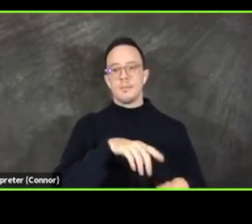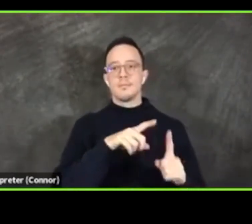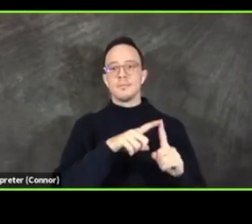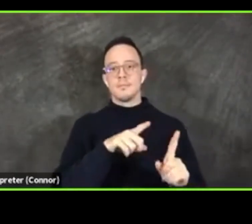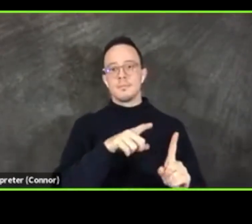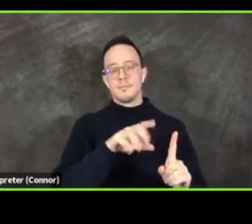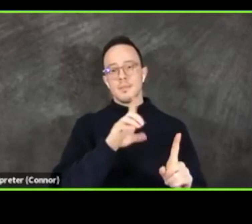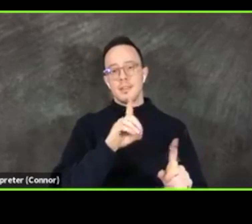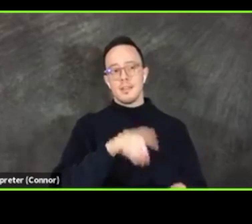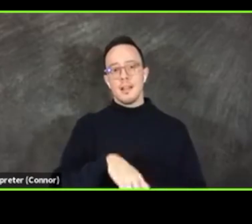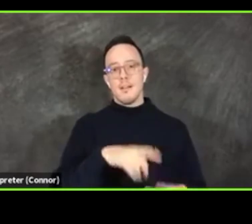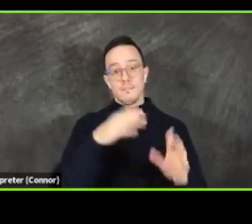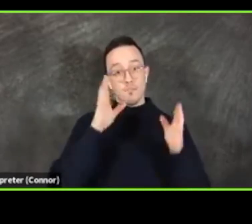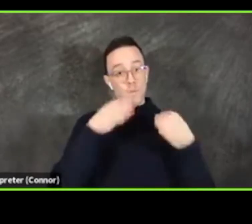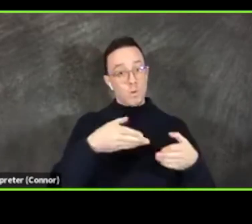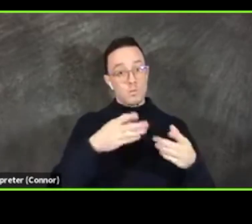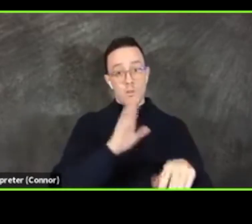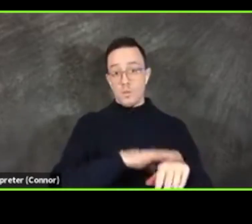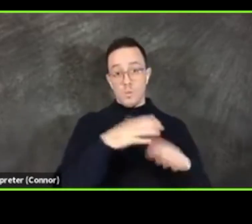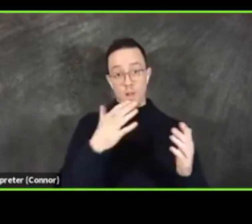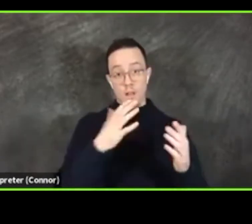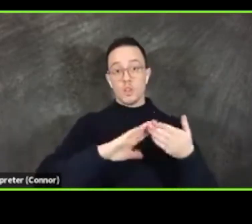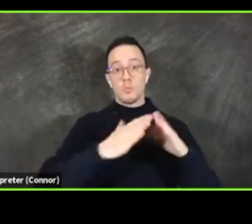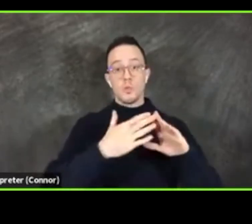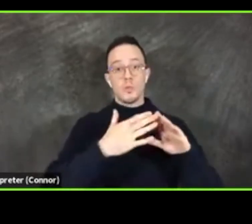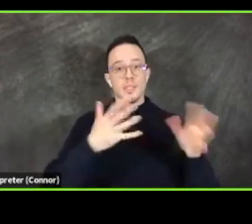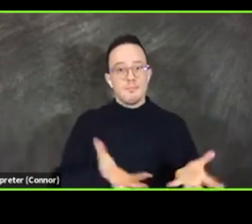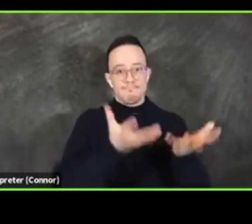FOCUSED ON COMMUNITY ORGANIZING, CO-POWERING, AND BUILDING